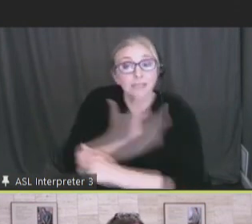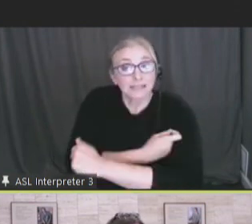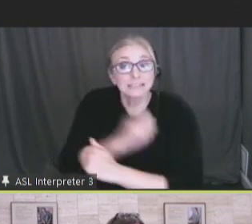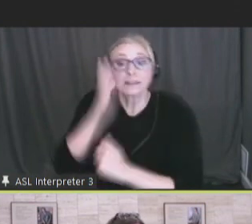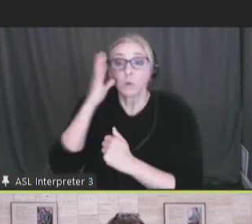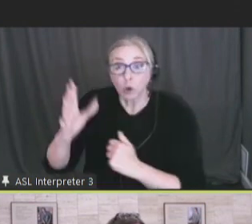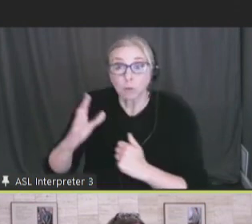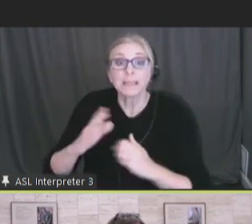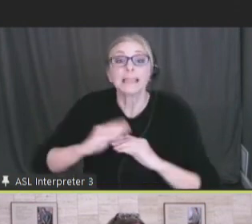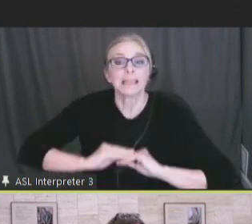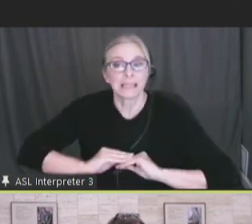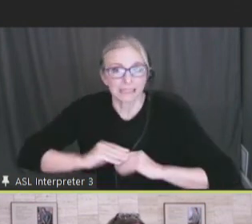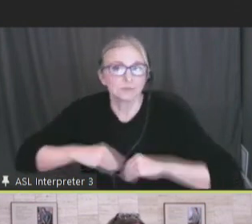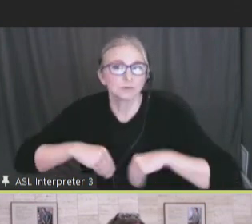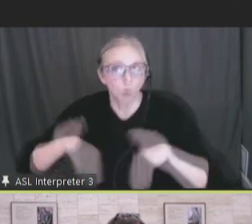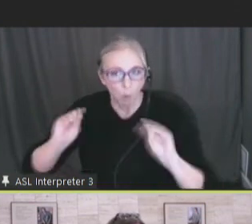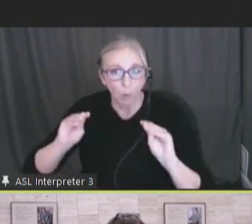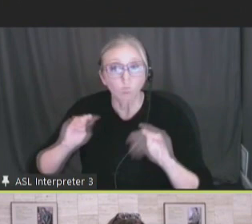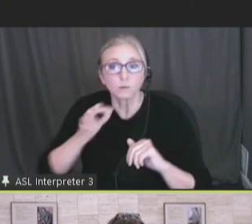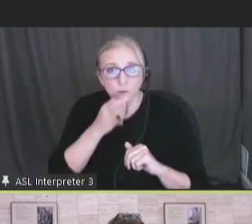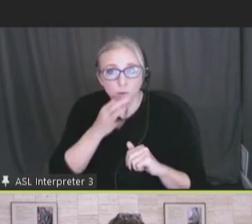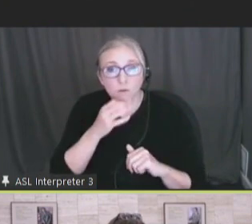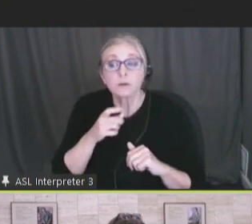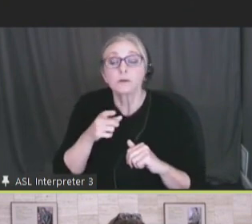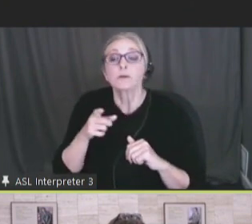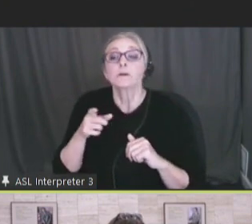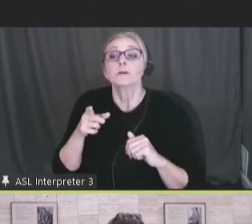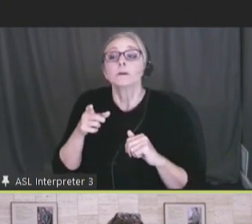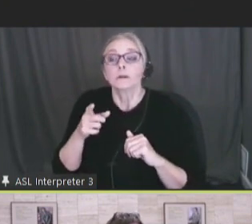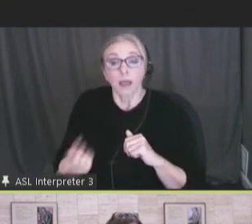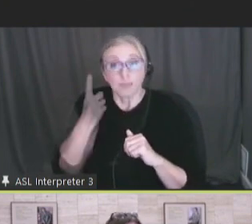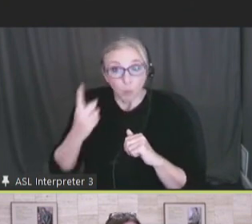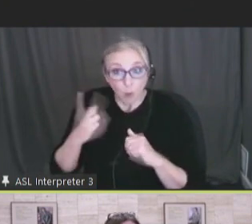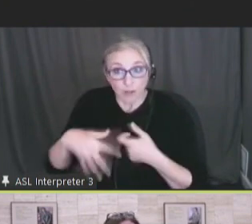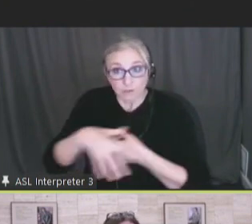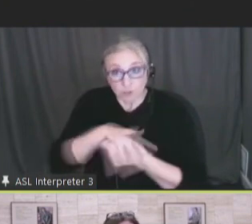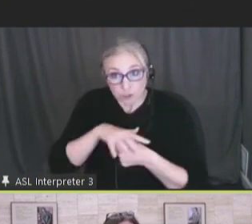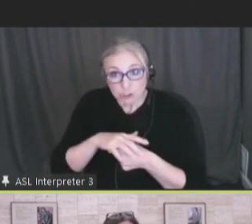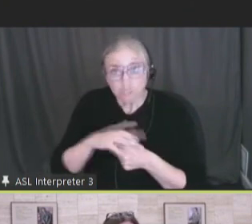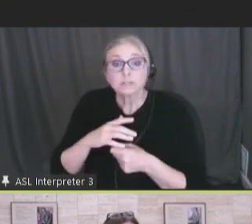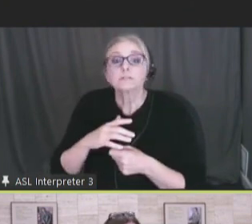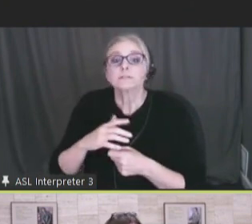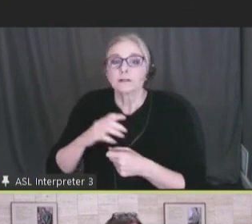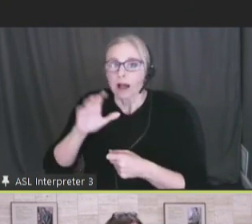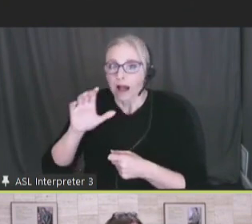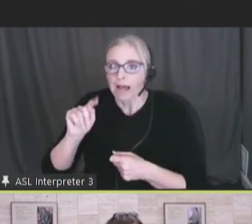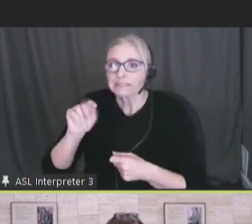to market. We do have one jurisdiction, Ontario, which is our largest province,